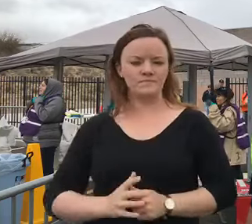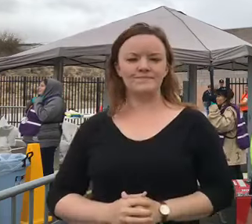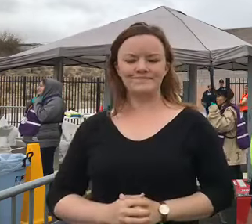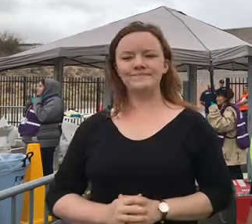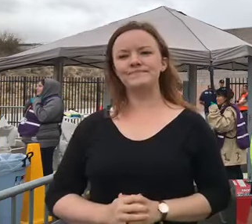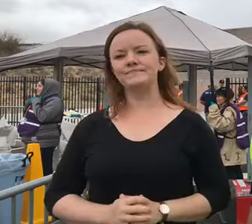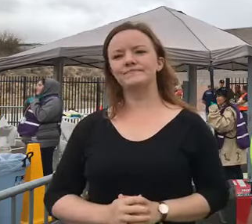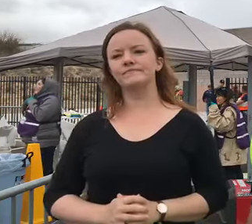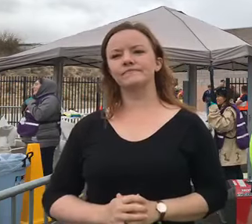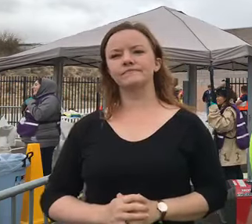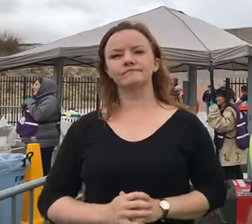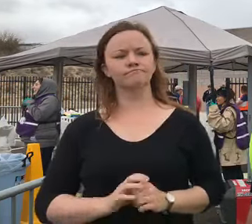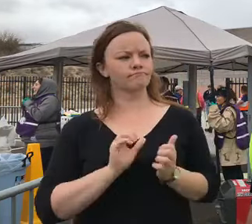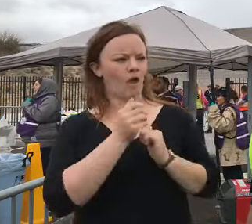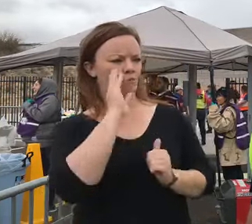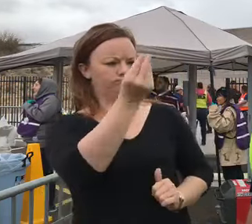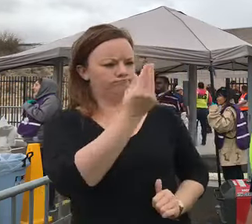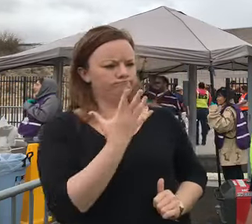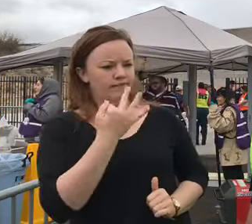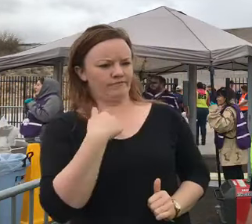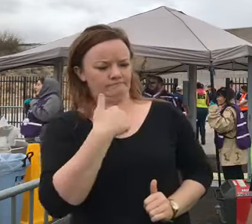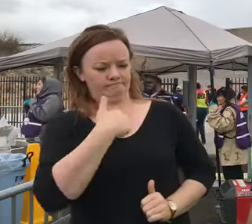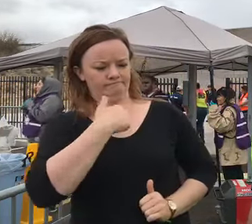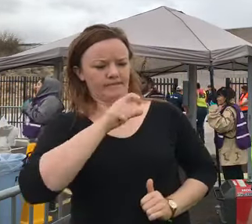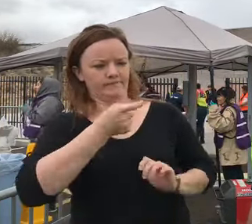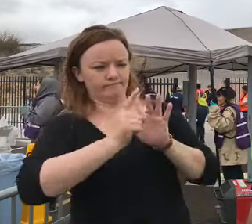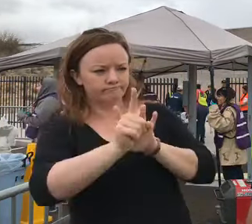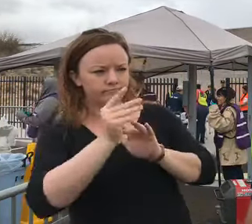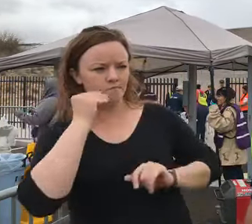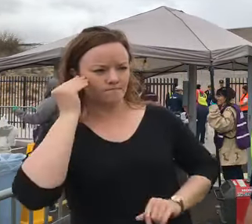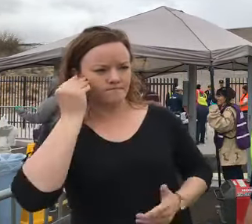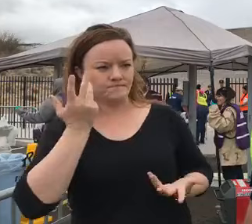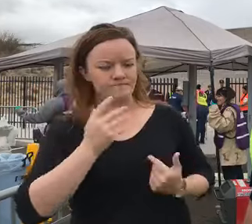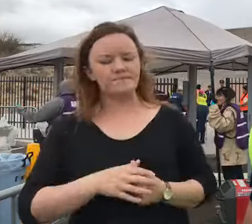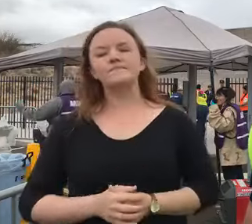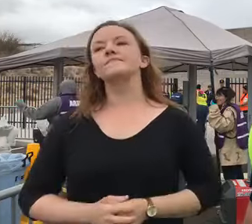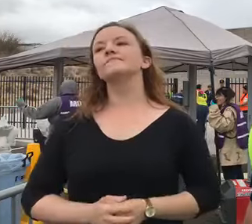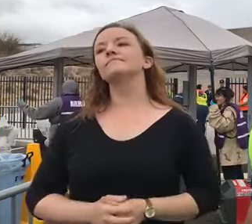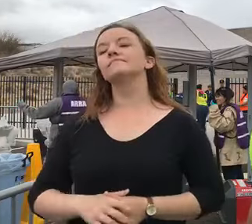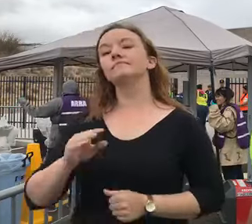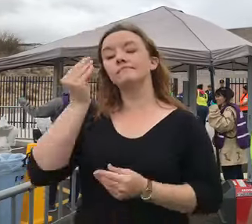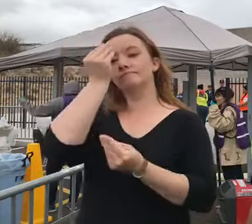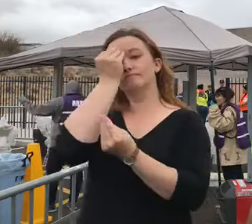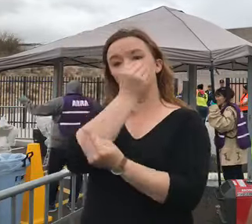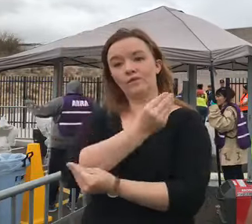Well, how will I be notified if I need to evacuate my home? So notification of an evacuation...